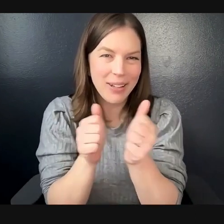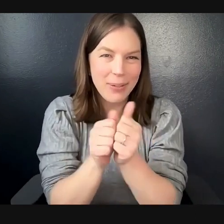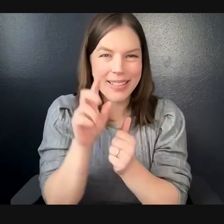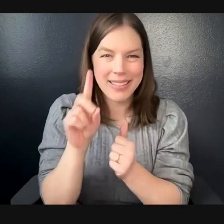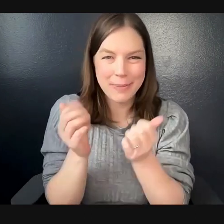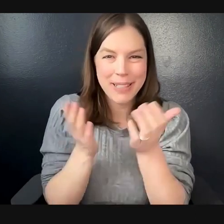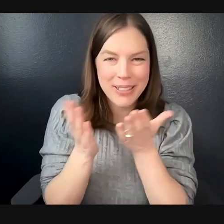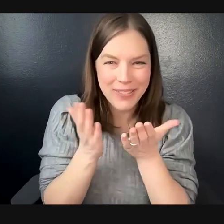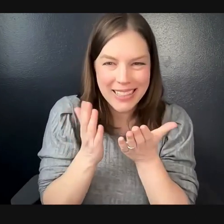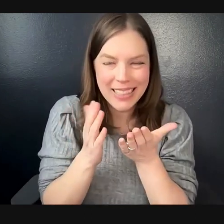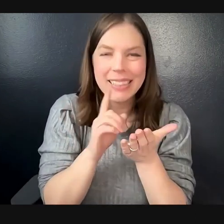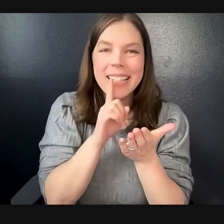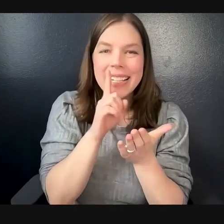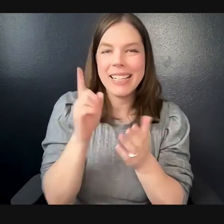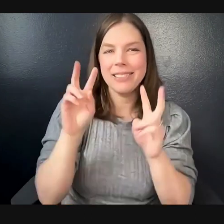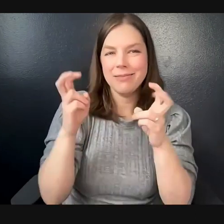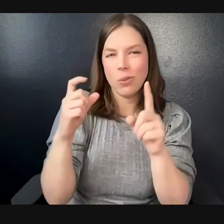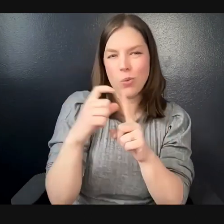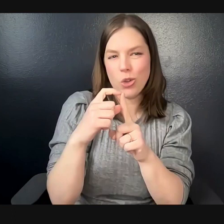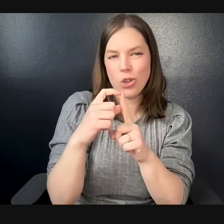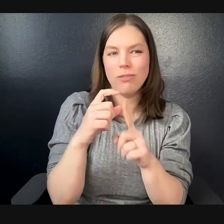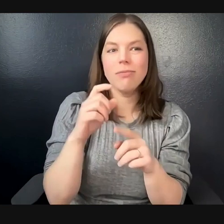An important part for you to know is the interactive process.